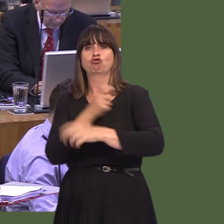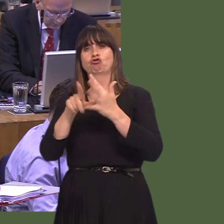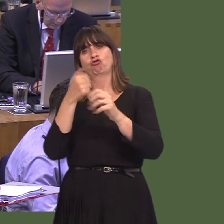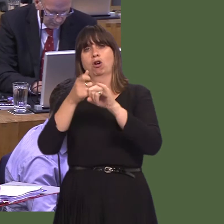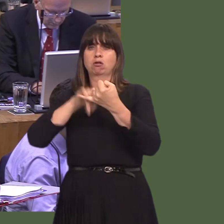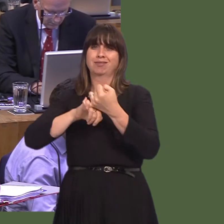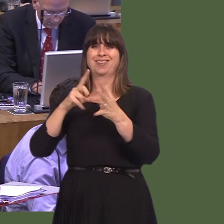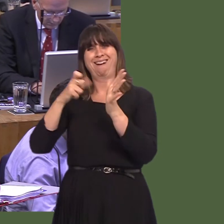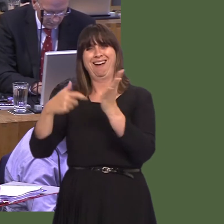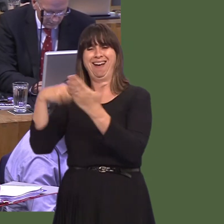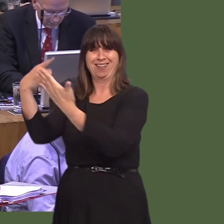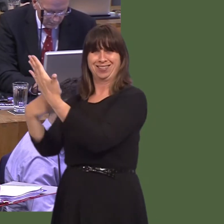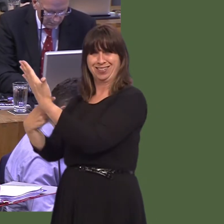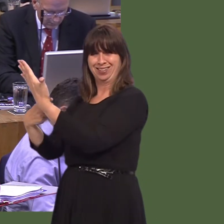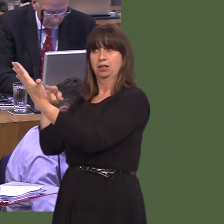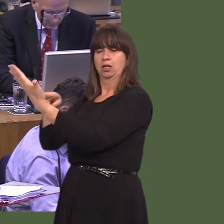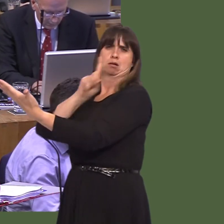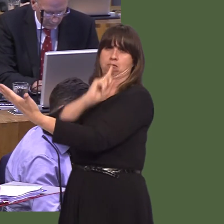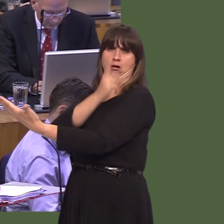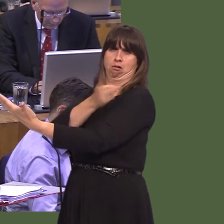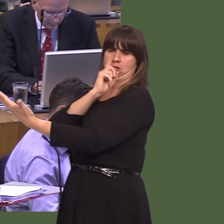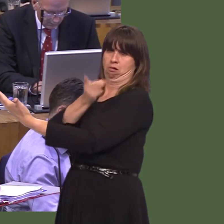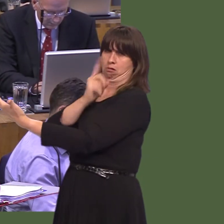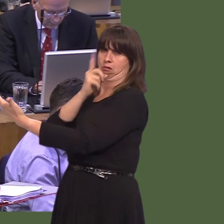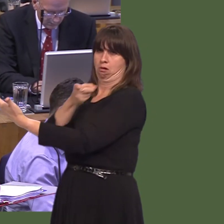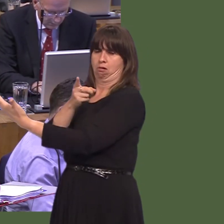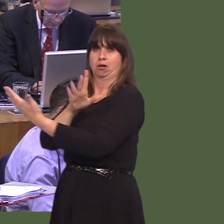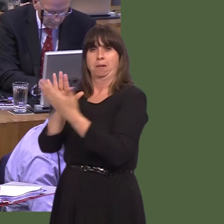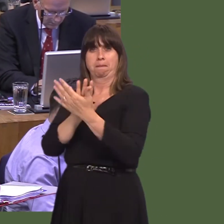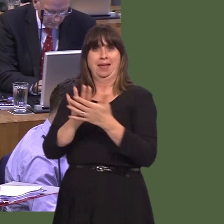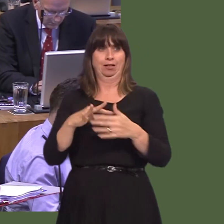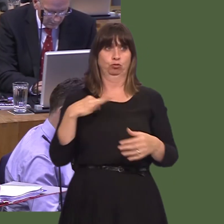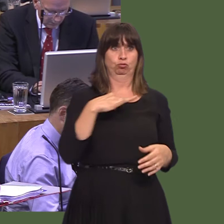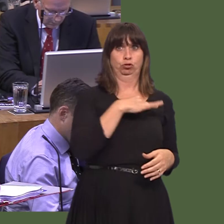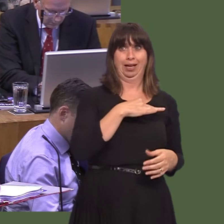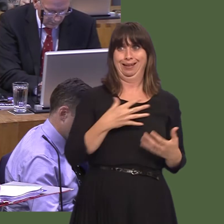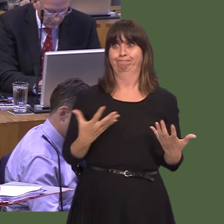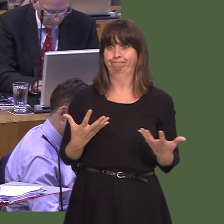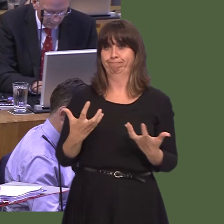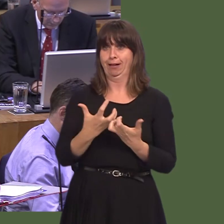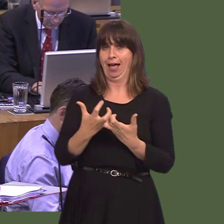So, there are issues there that surround the ability of practitioners to prescribe drugs